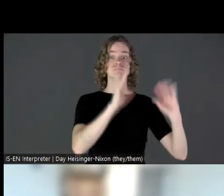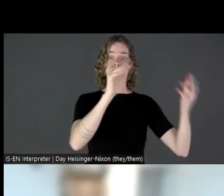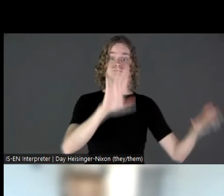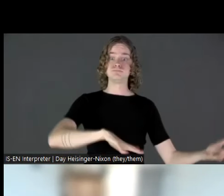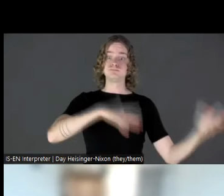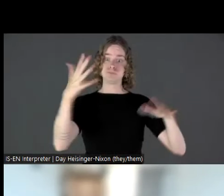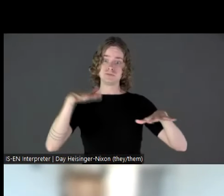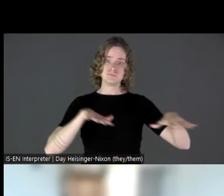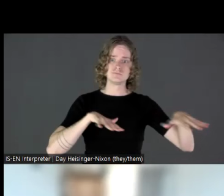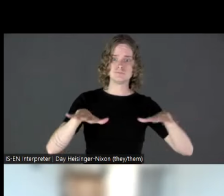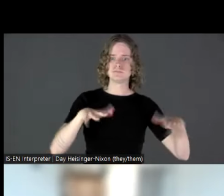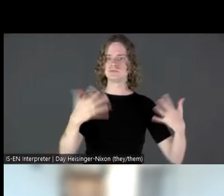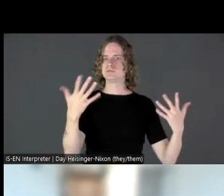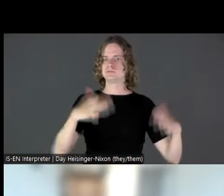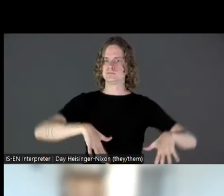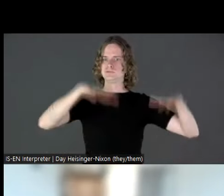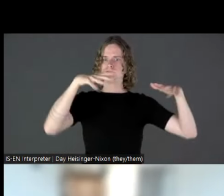What is inside the toolkit, as I mentioned,